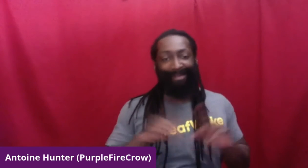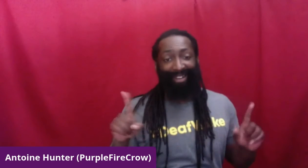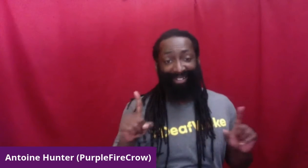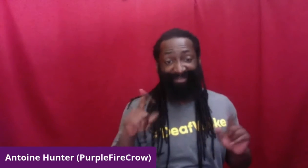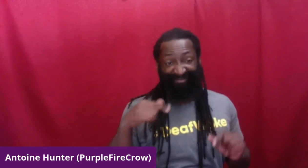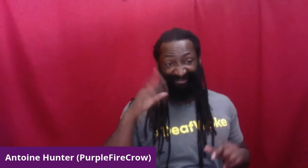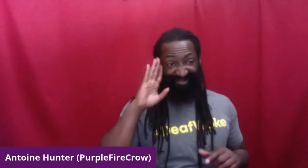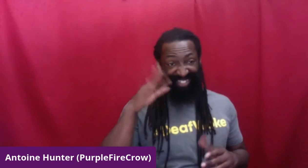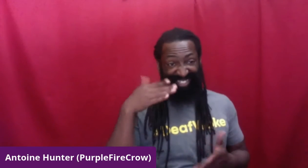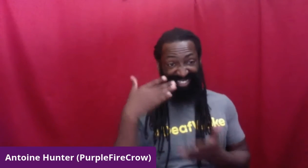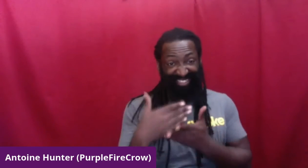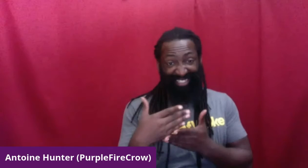Whoa, I'm tired.